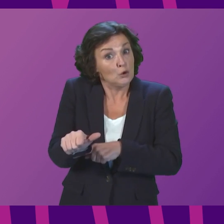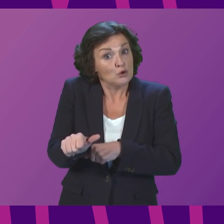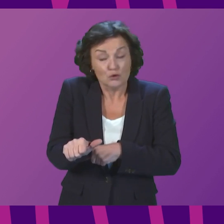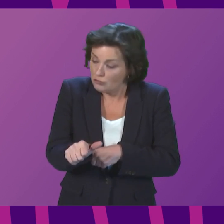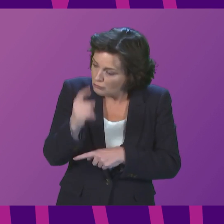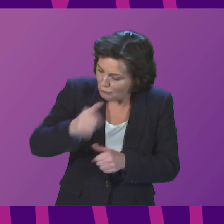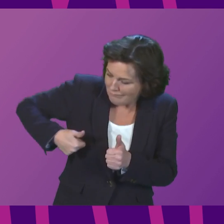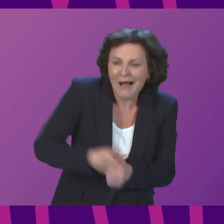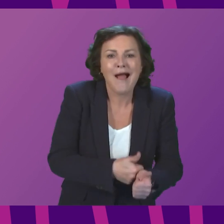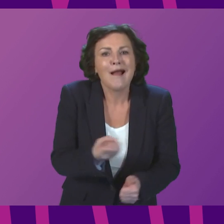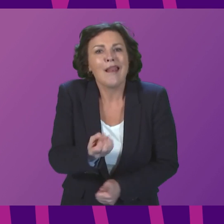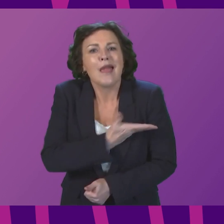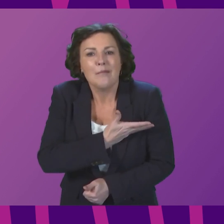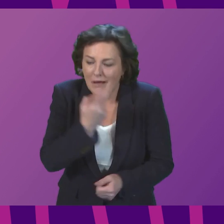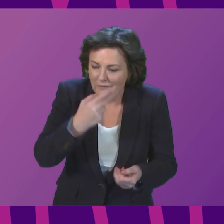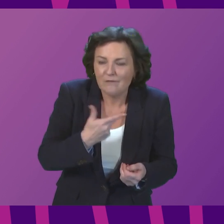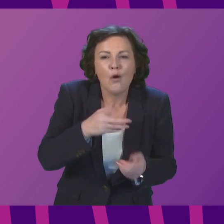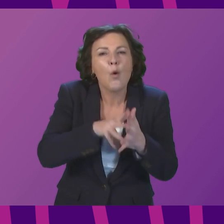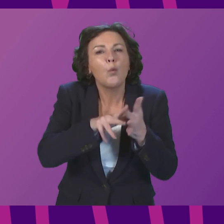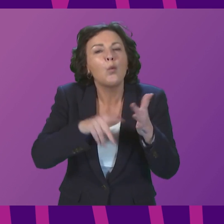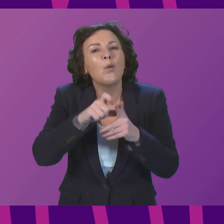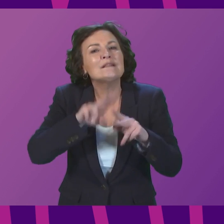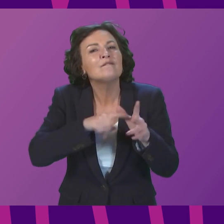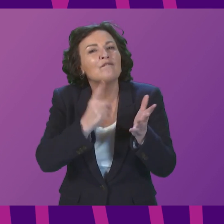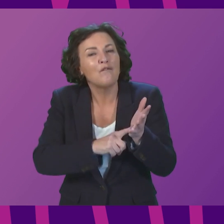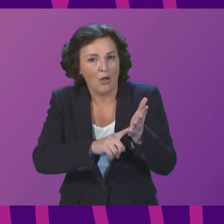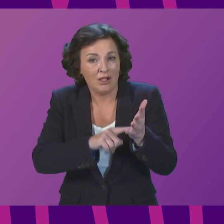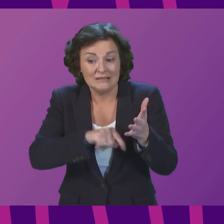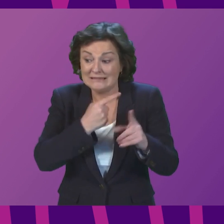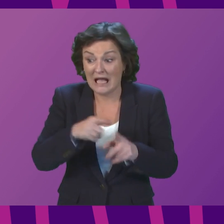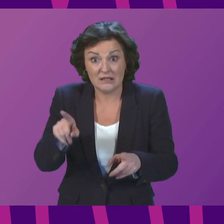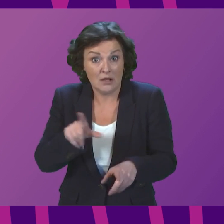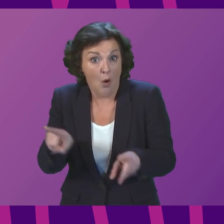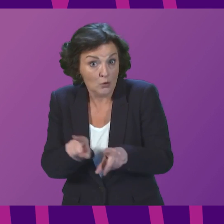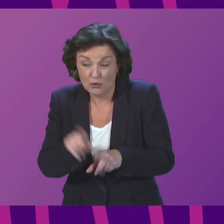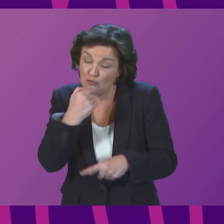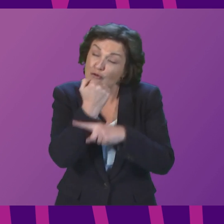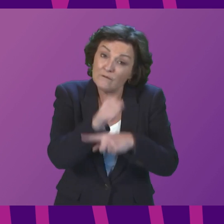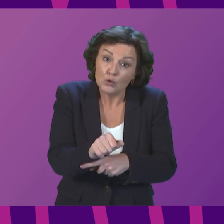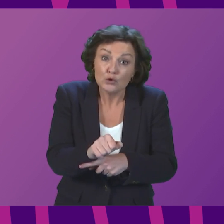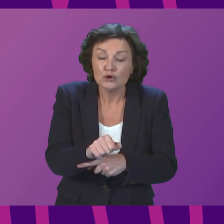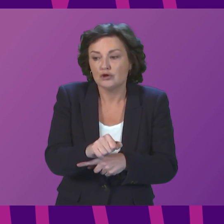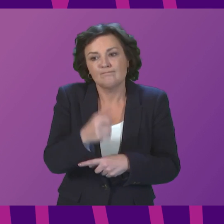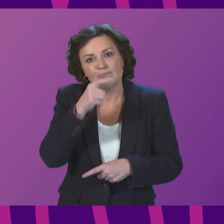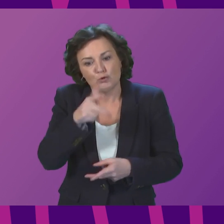to back Labour’s proposal for a windfall tax on energy companies, and it has refused to stop rises in rail fares and water charges.